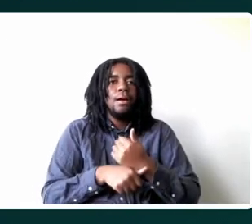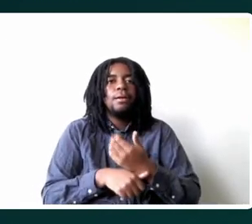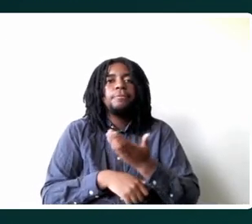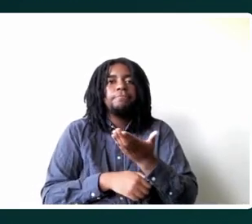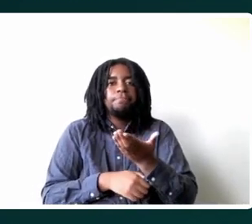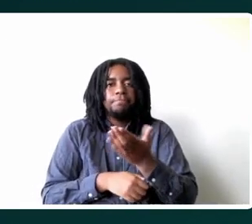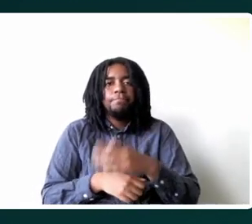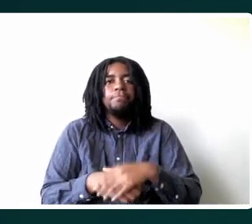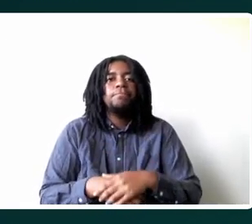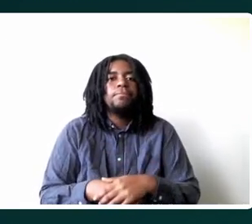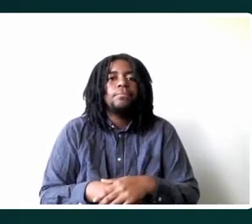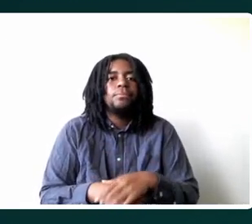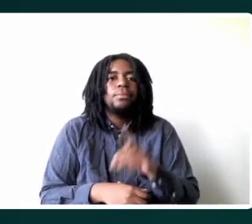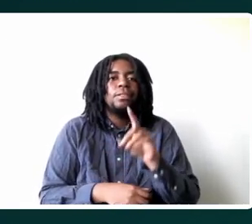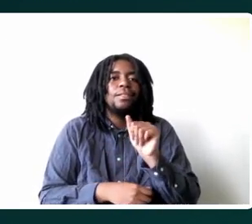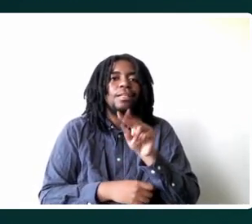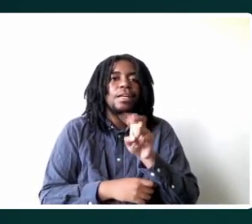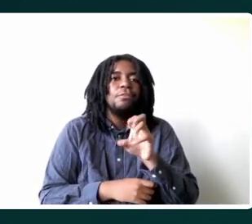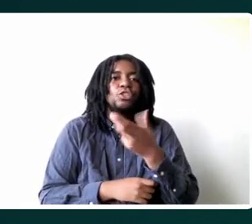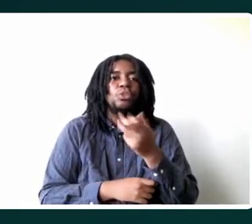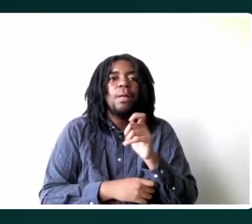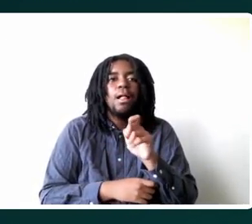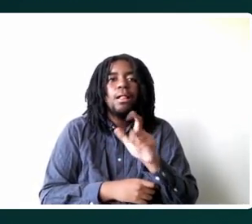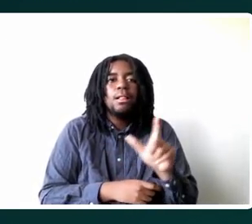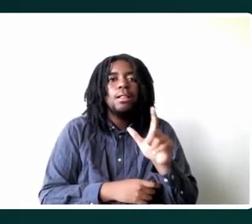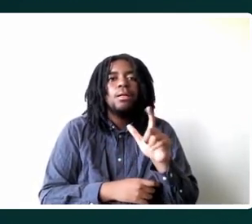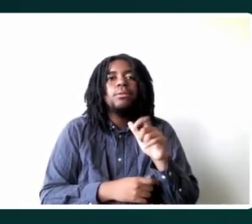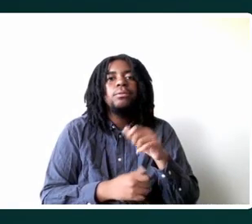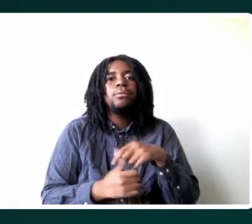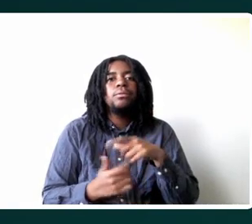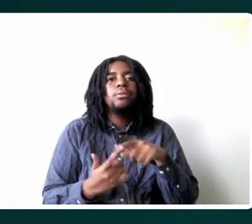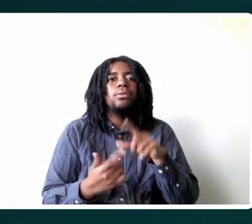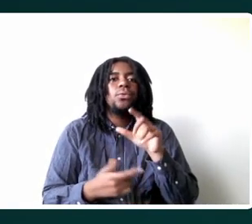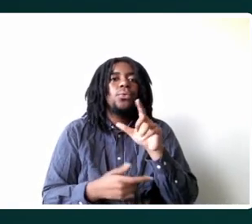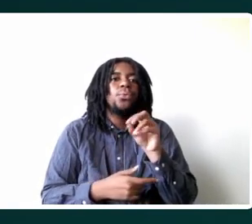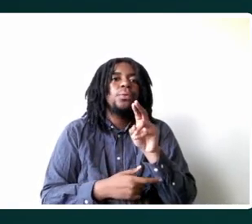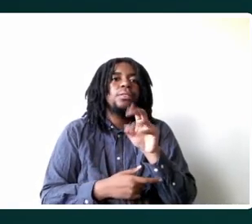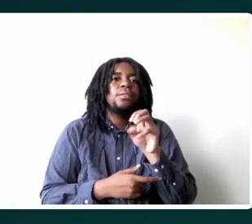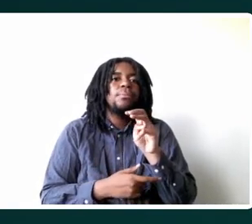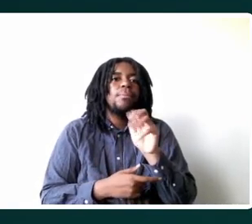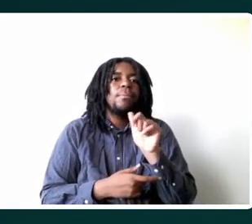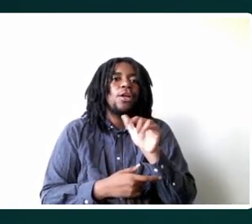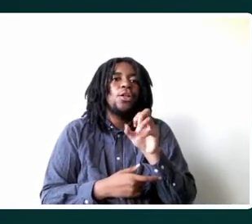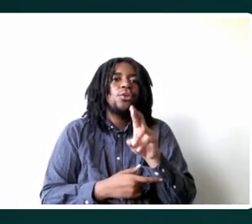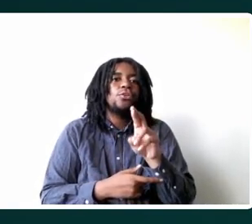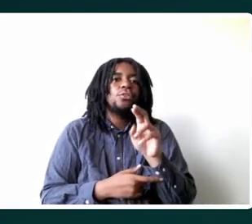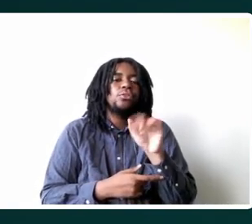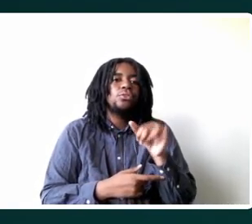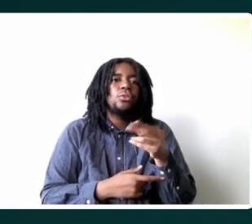Dave Chappelle, and then Lois Mailou Jones who taught at Howard for nearly 50 years there. She